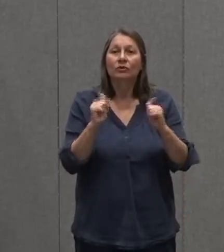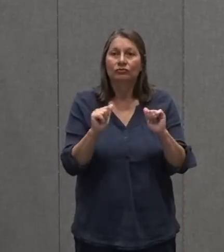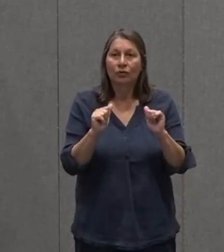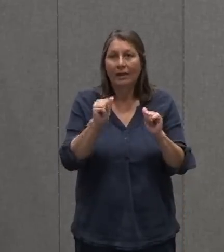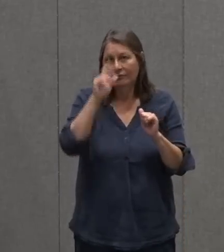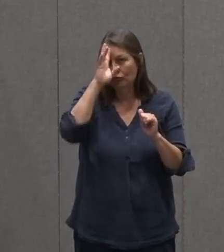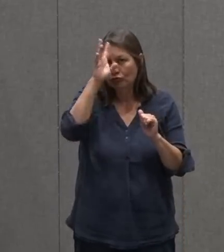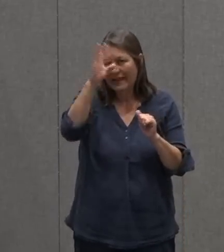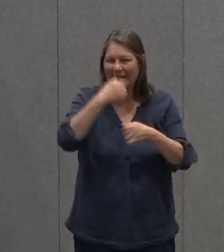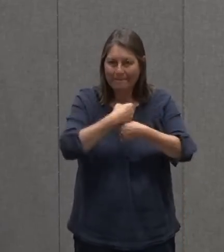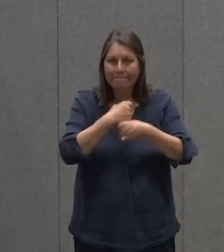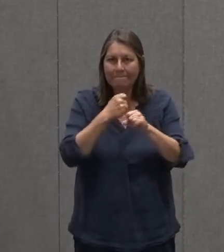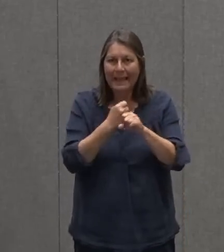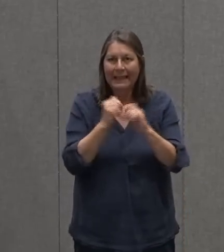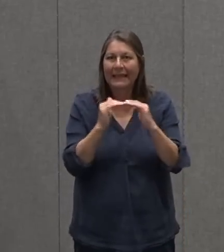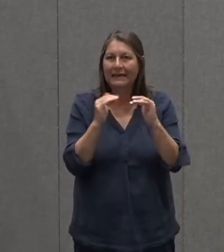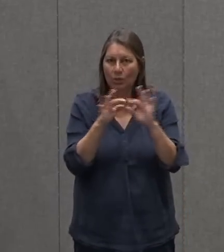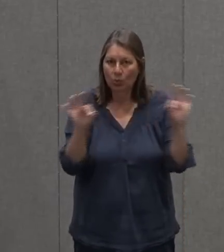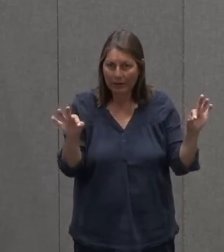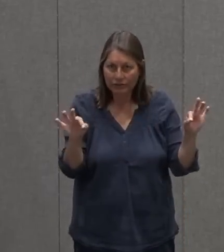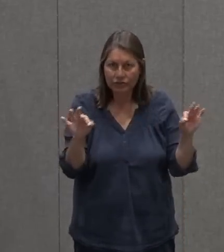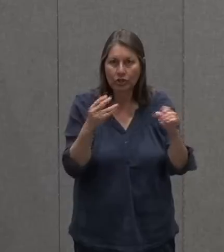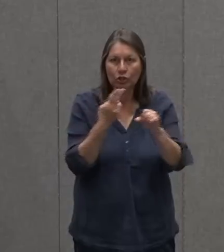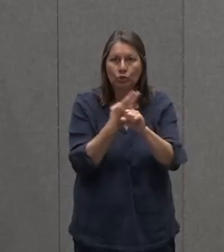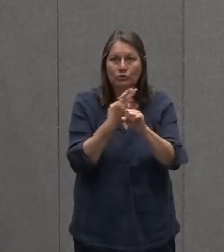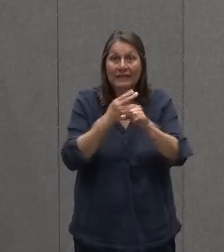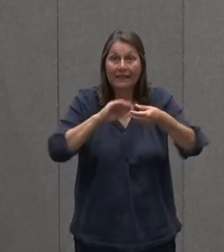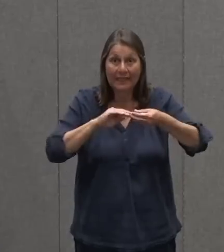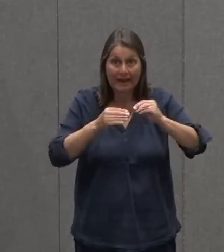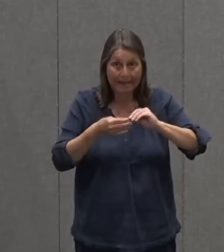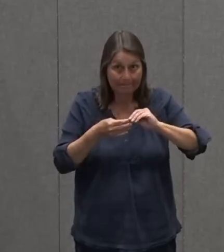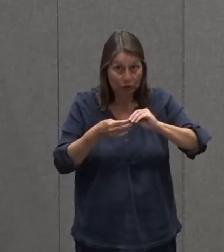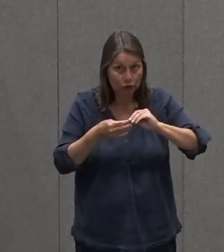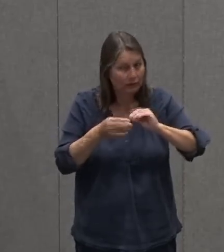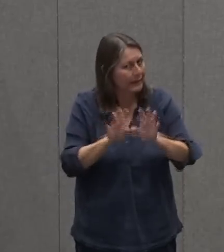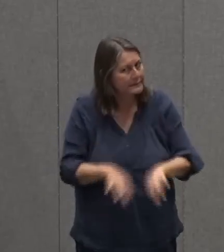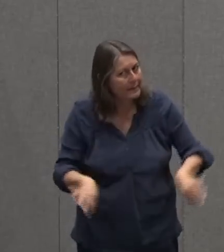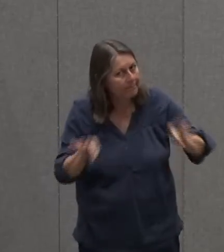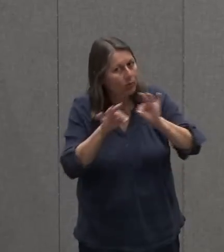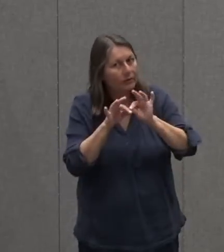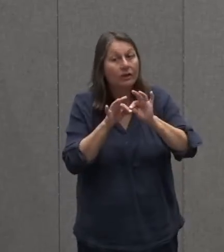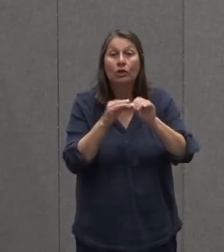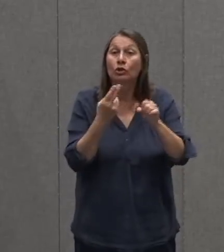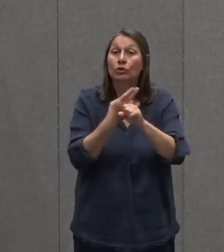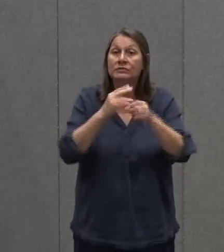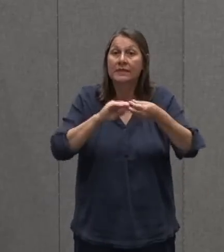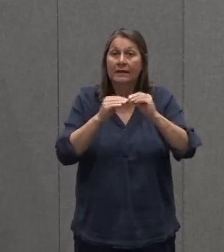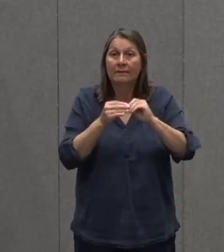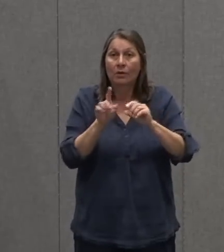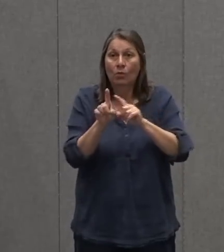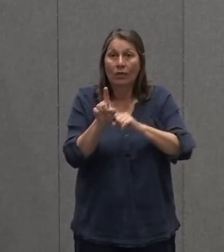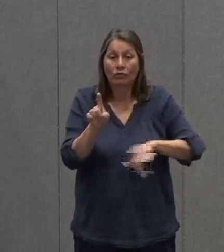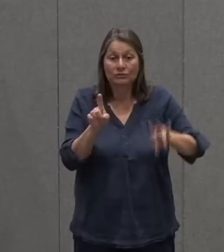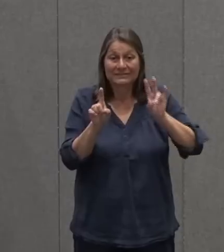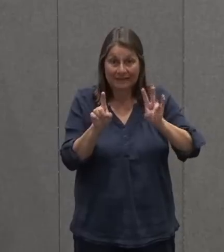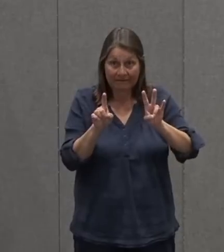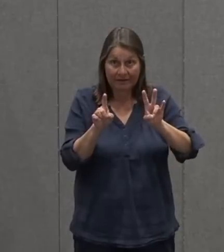an equation by using the digits, this is key, we can only use the digits one through seven,